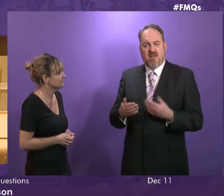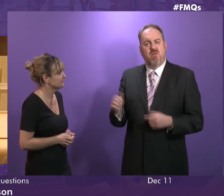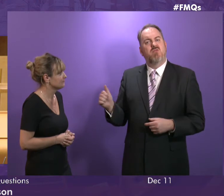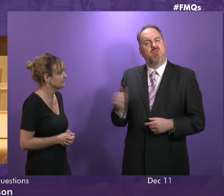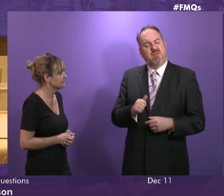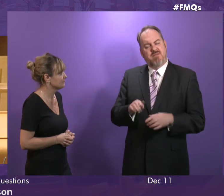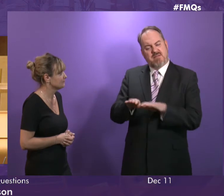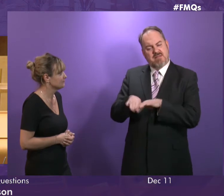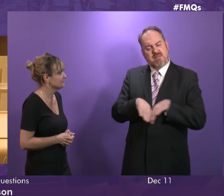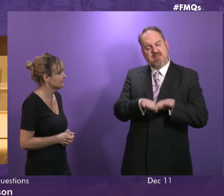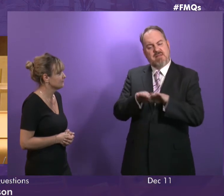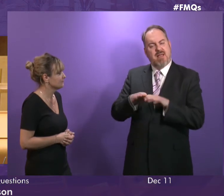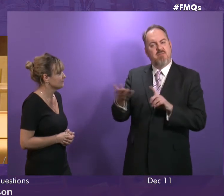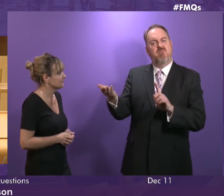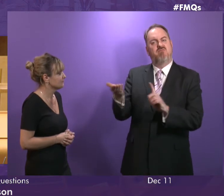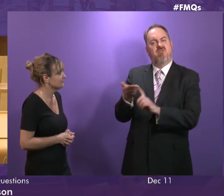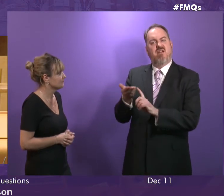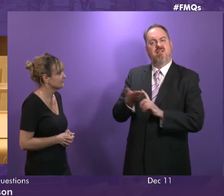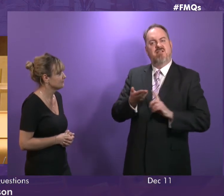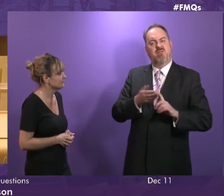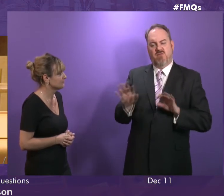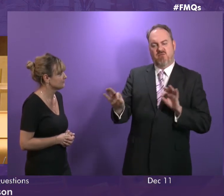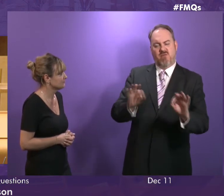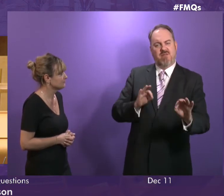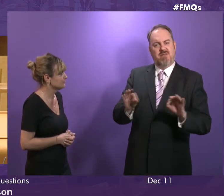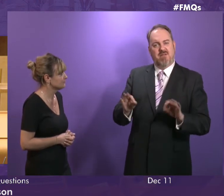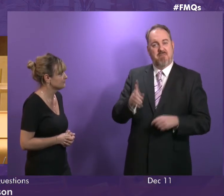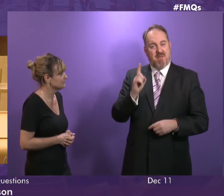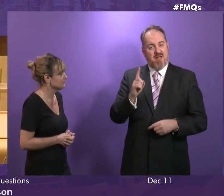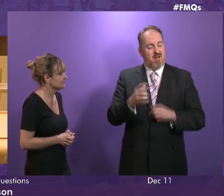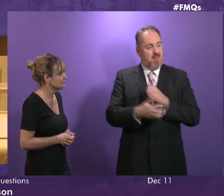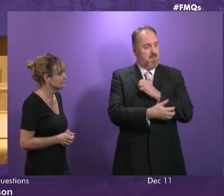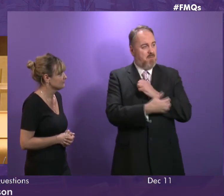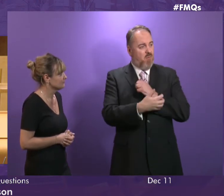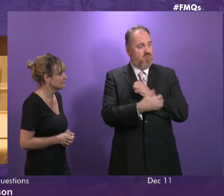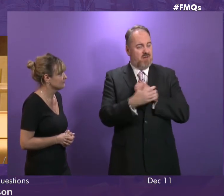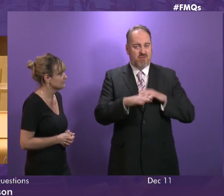whether that is still a reality for young people in our poorest communities. At secondary